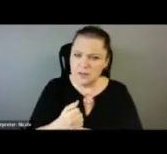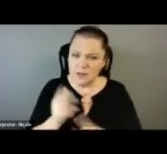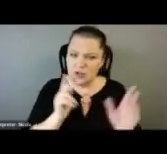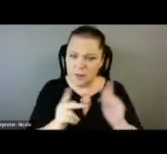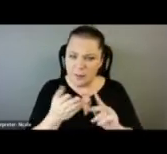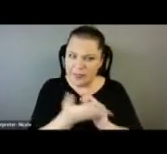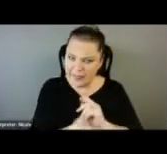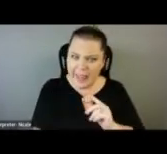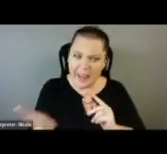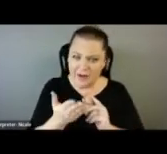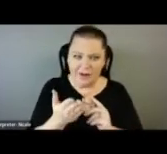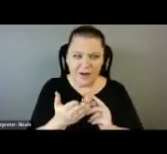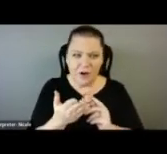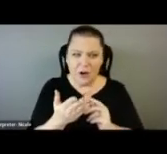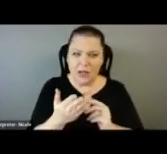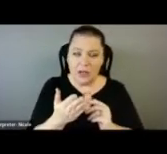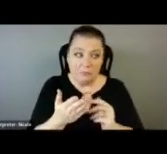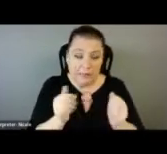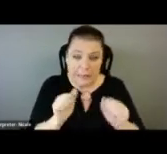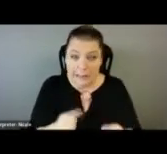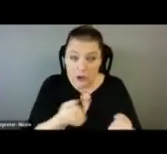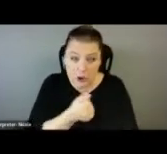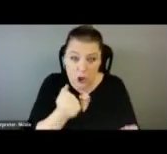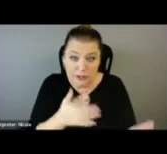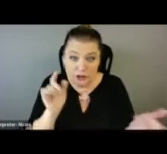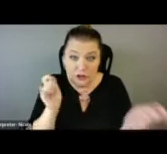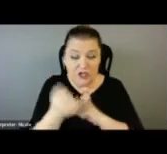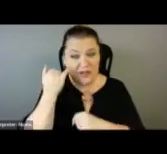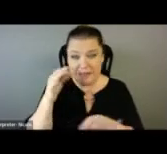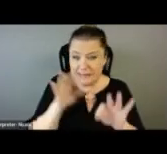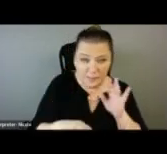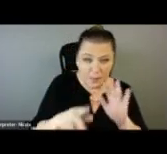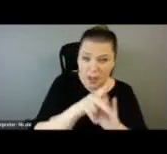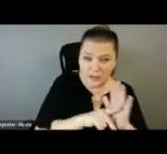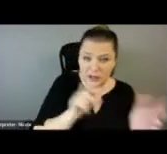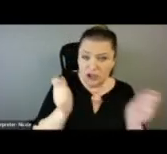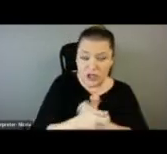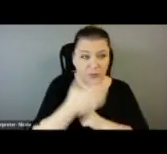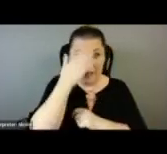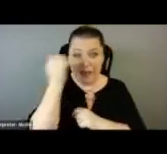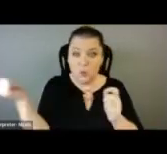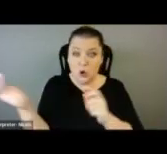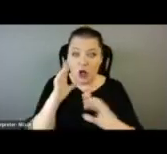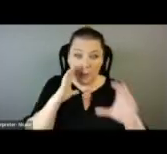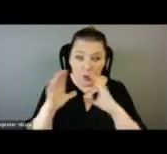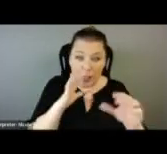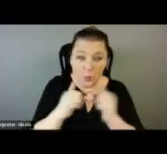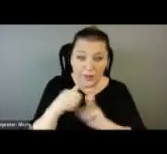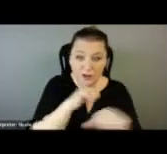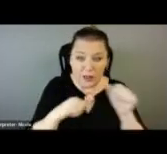just with a snap of a finger, make that change, if it's just a policy change. We've seen things happen where they just say, Okay, let's let's, let's fix